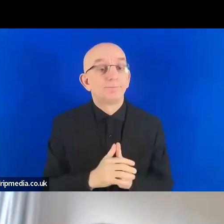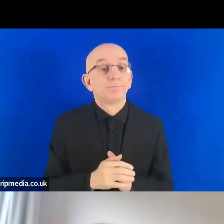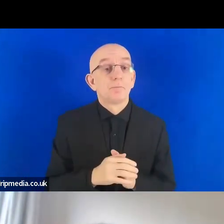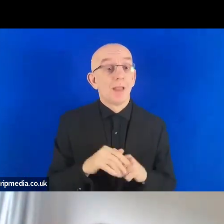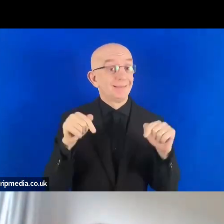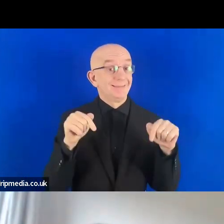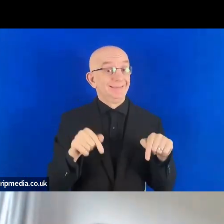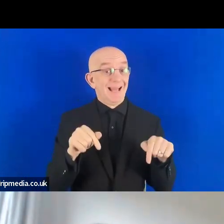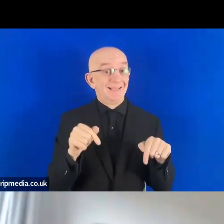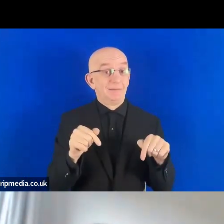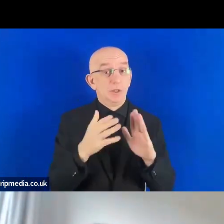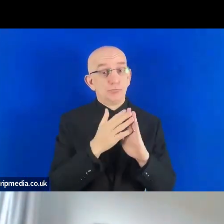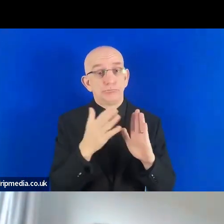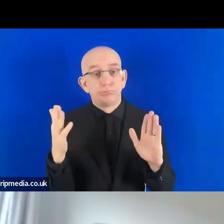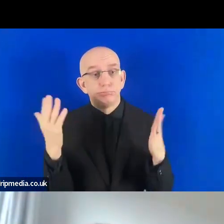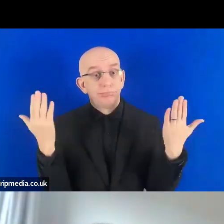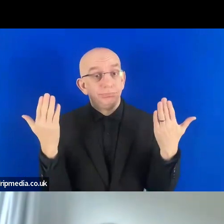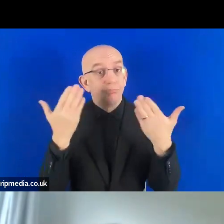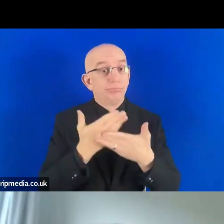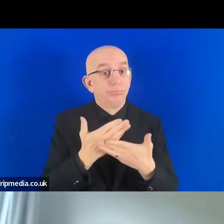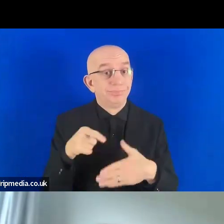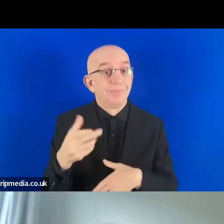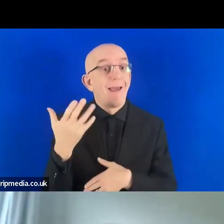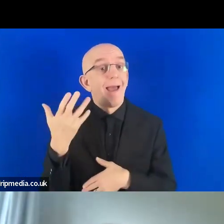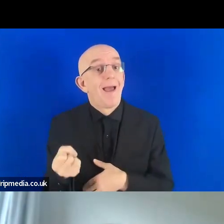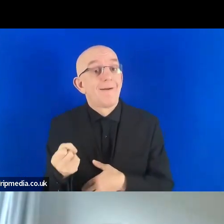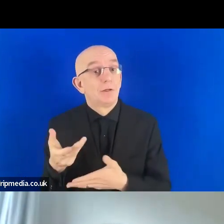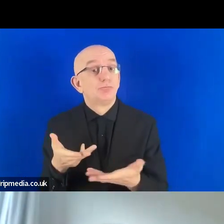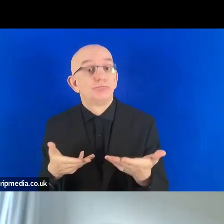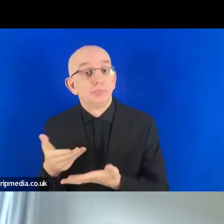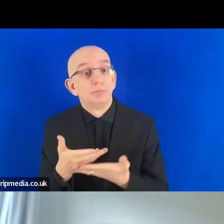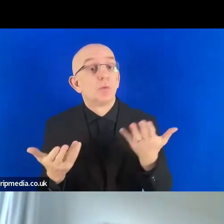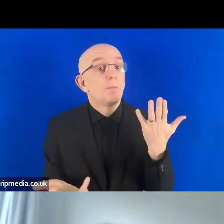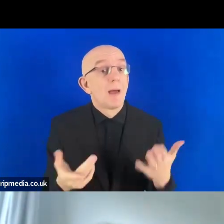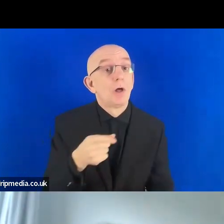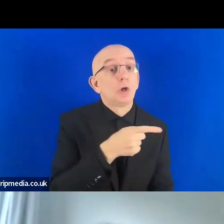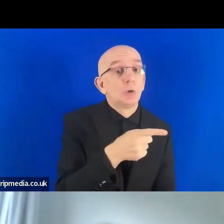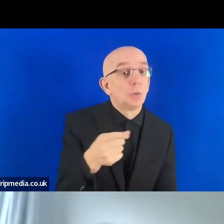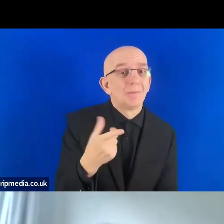any colleagues or friends that couldn't make it today that. Yes, there is one more session.